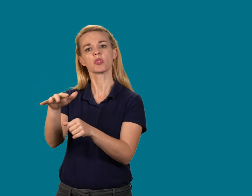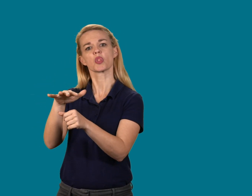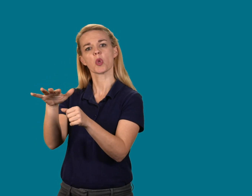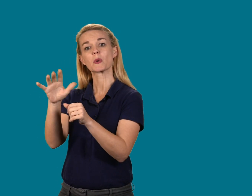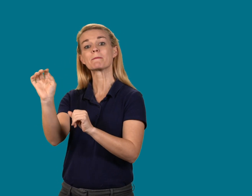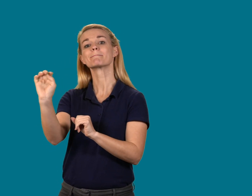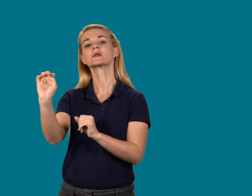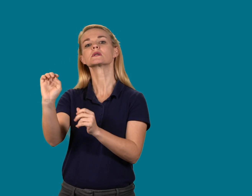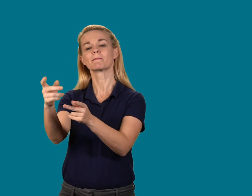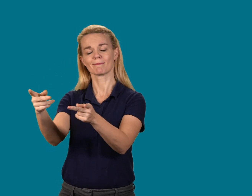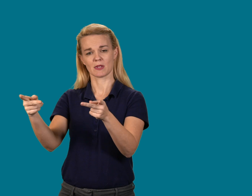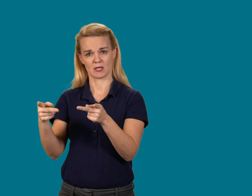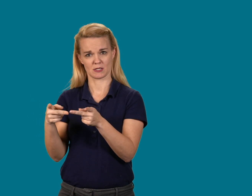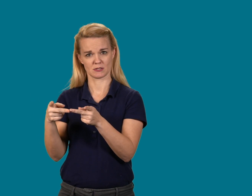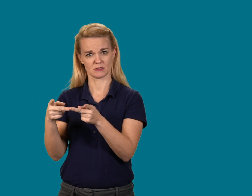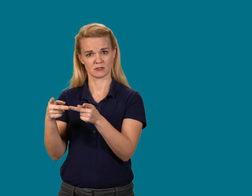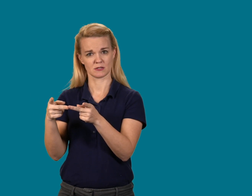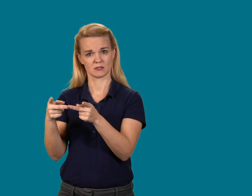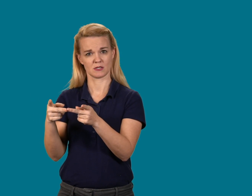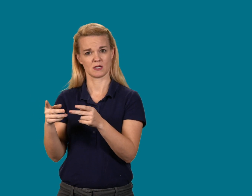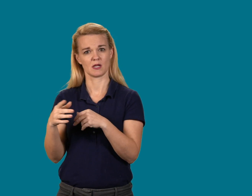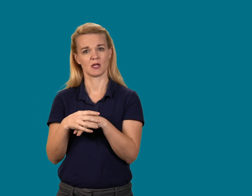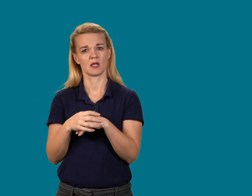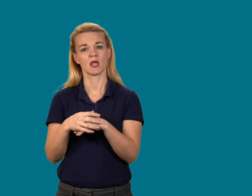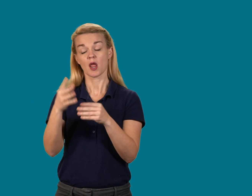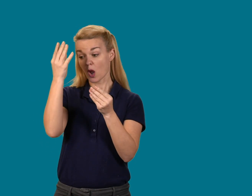to your local emergency facility and tell the dispatcher